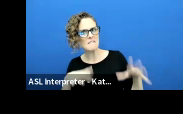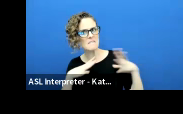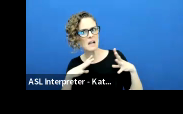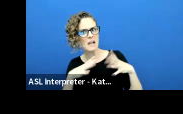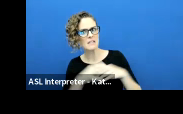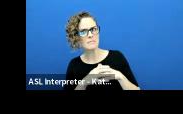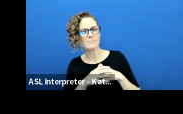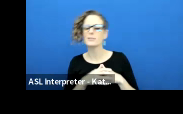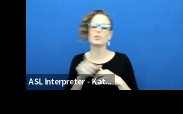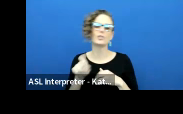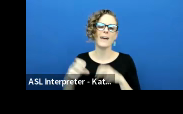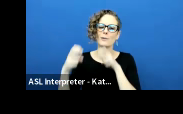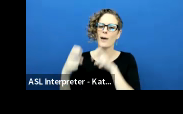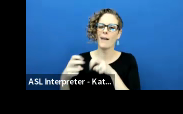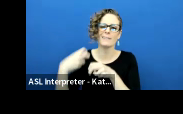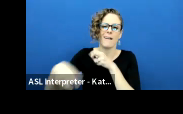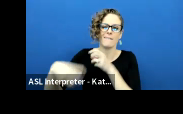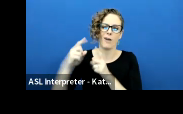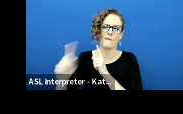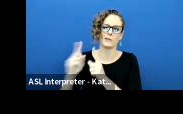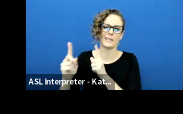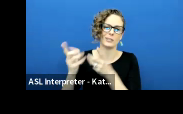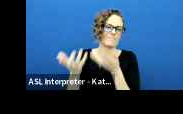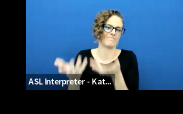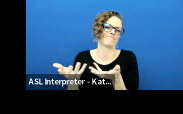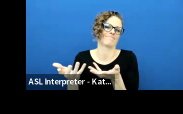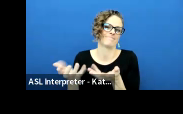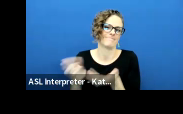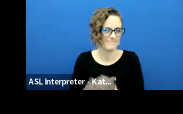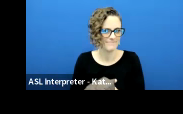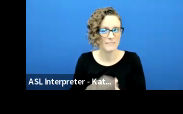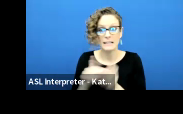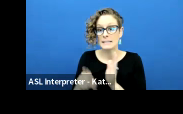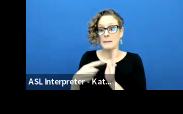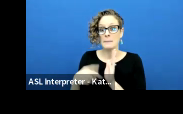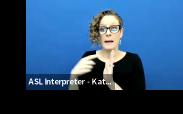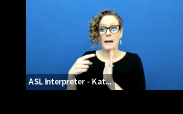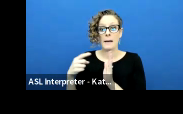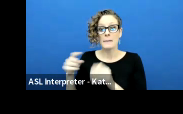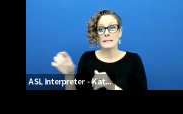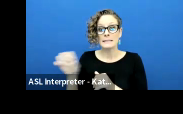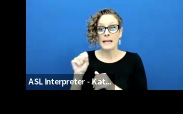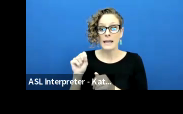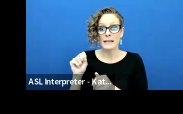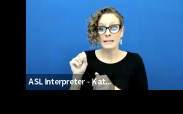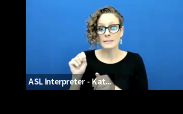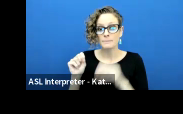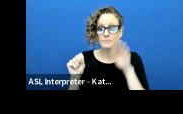tough discussions thing you know you're gonna sometimes it takes a a drastic event right so in